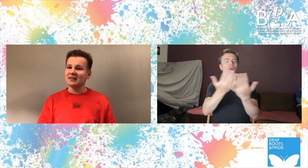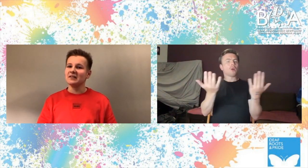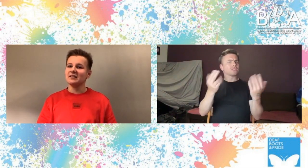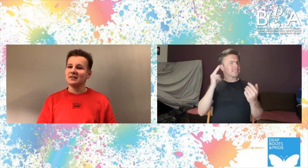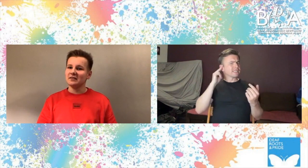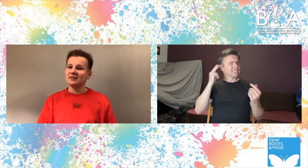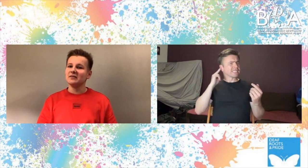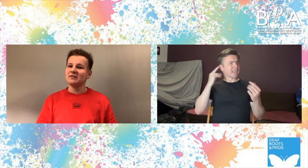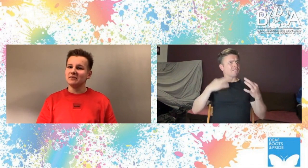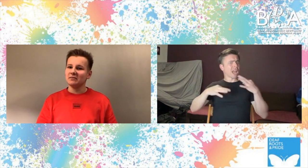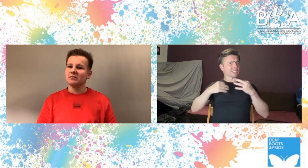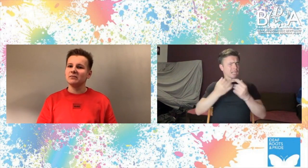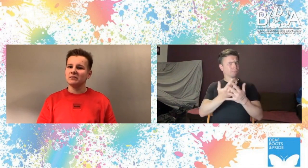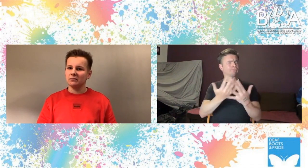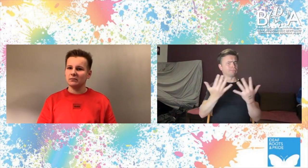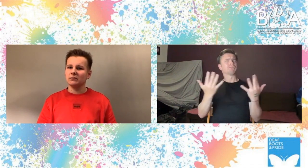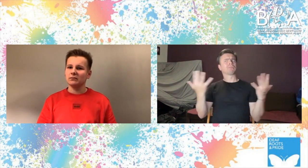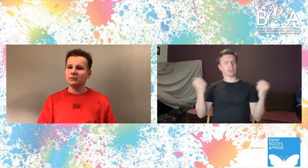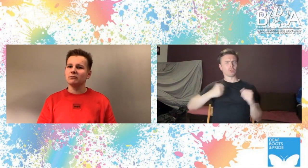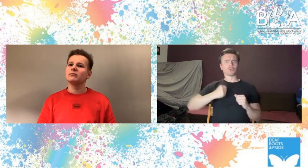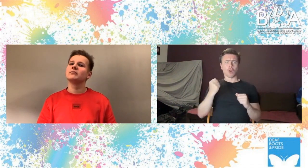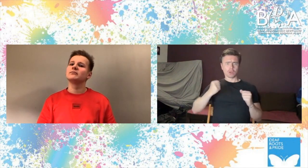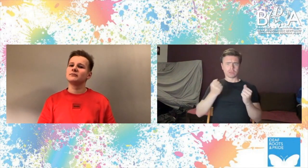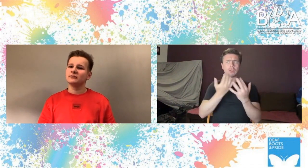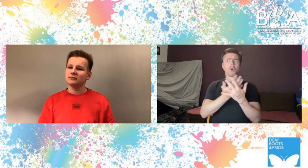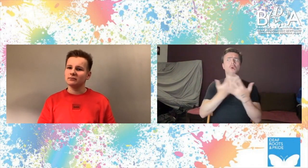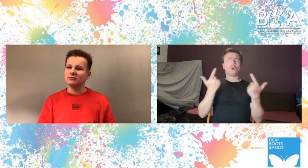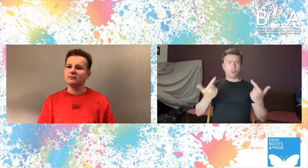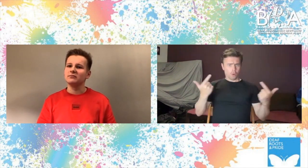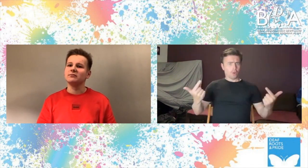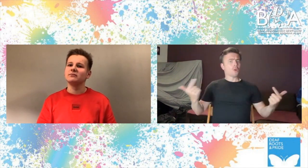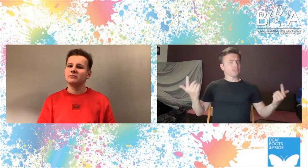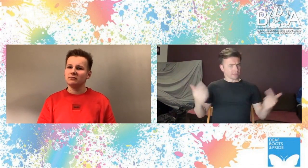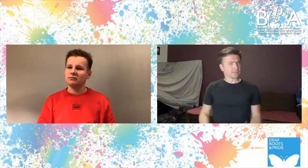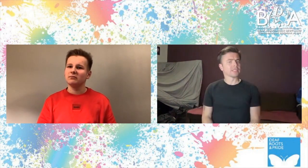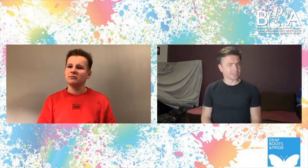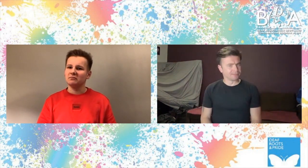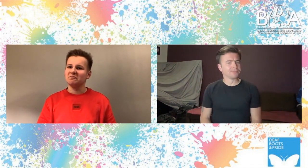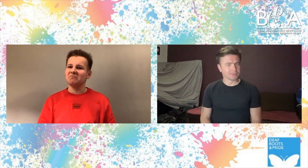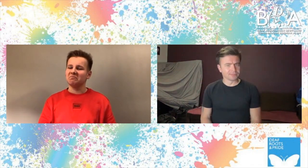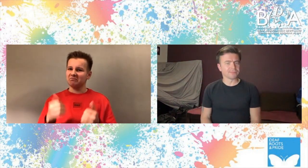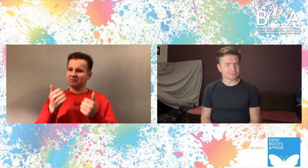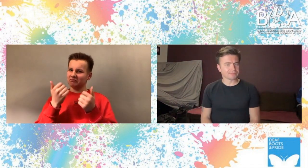There are a lot of Deaf actors around in Scotland. We are really well provided for them.